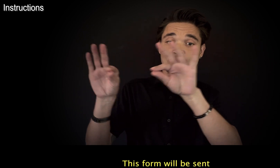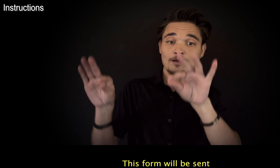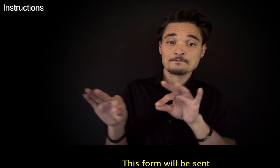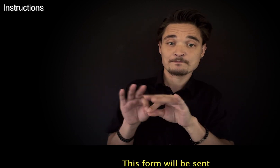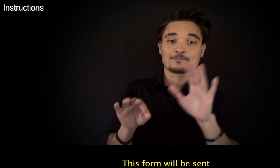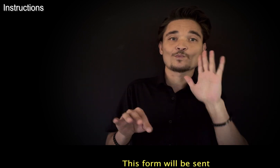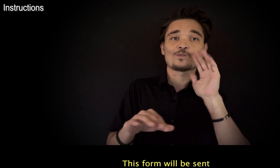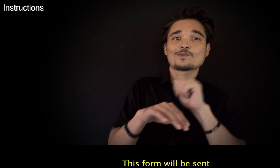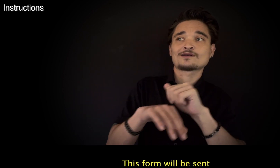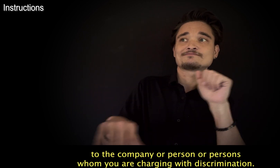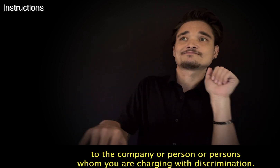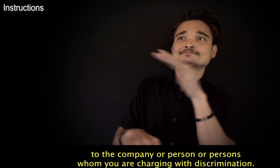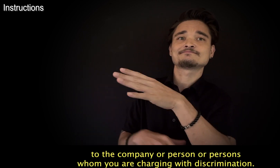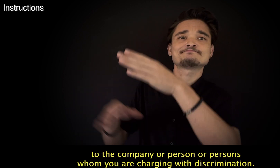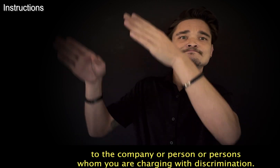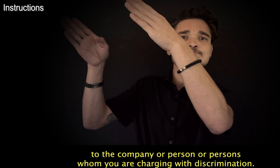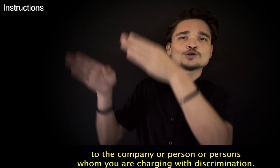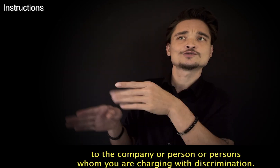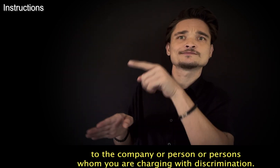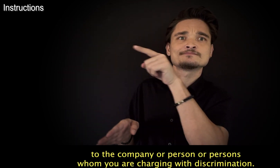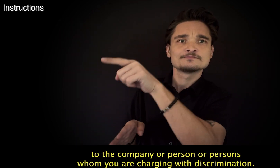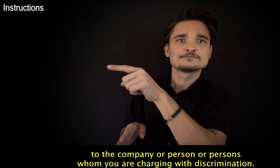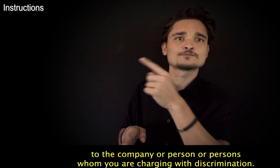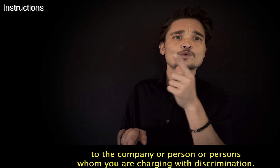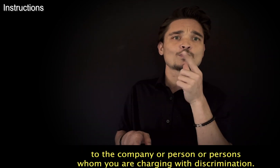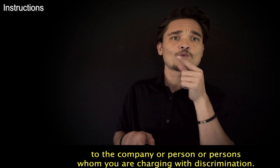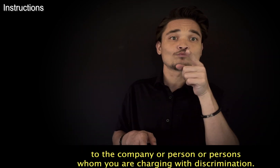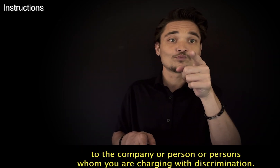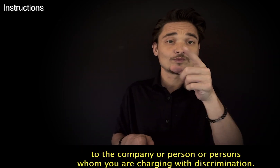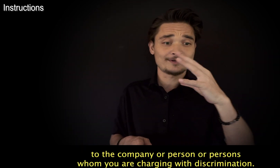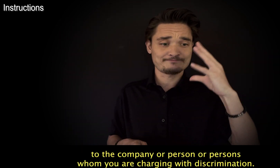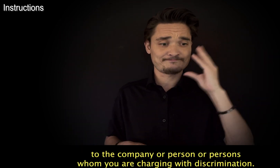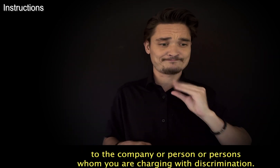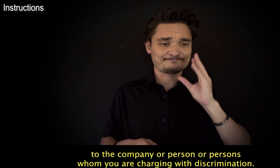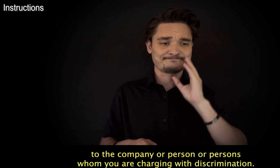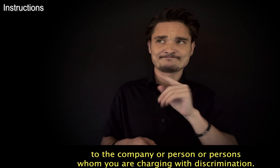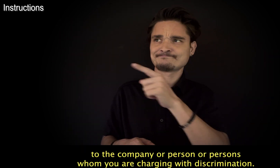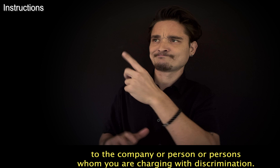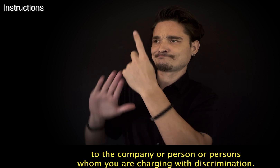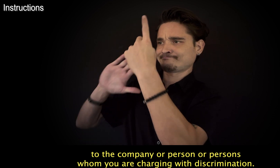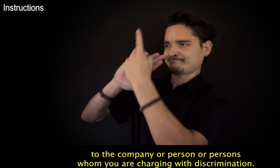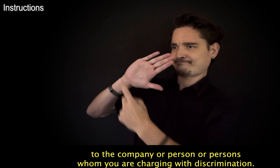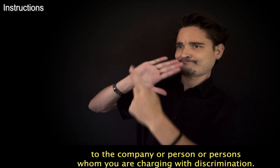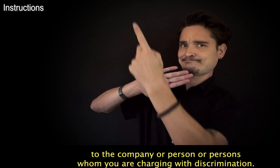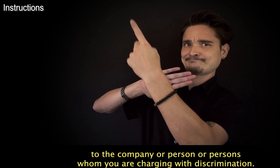This form will be sent to the company or person or persons whom you are charging with discrimination.